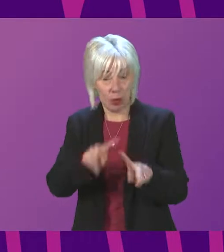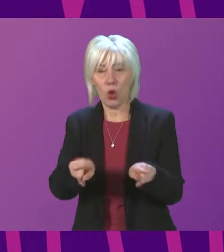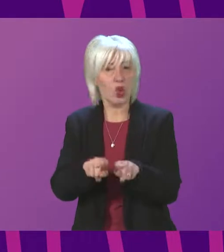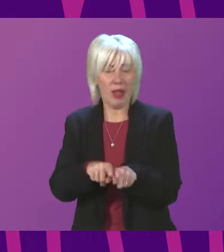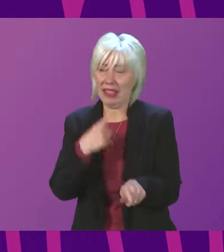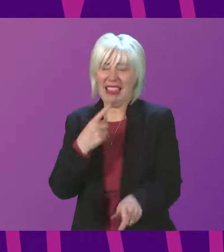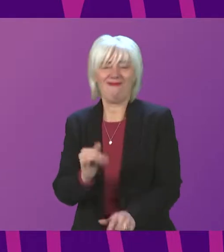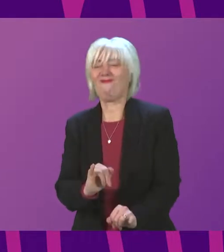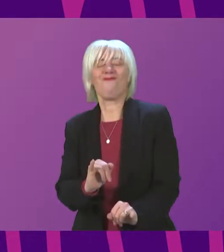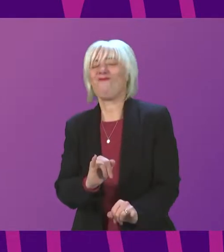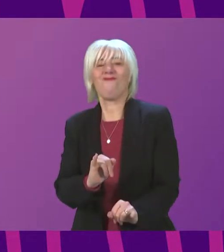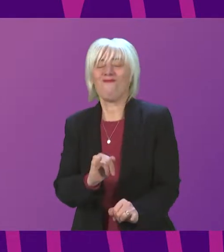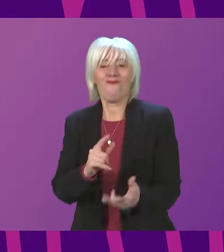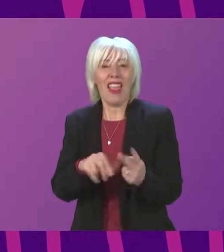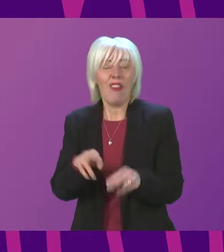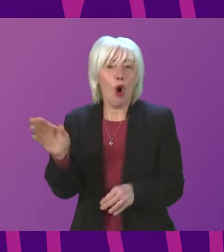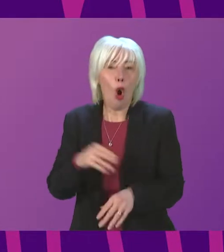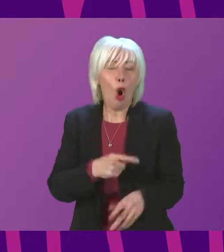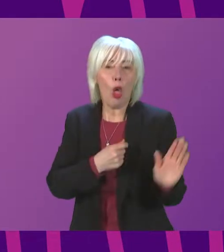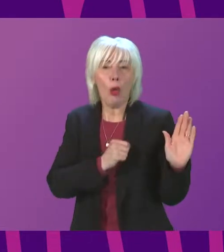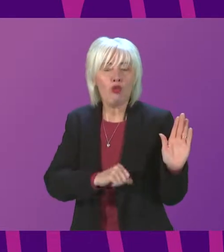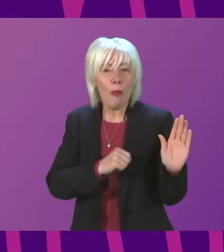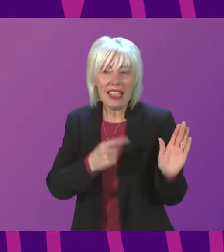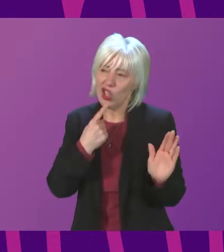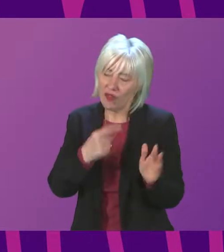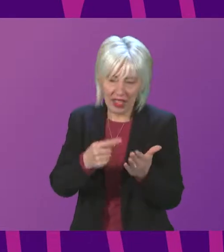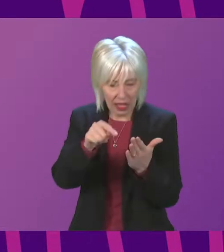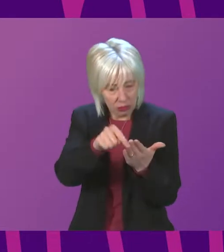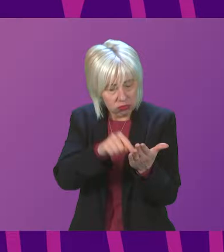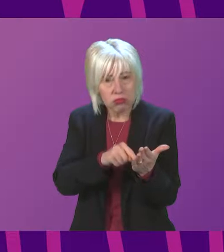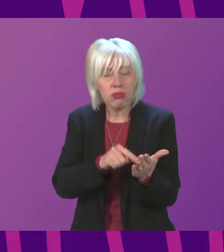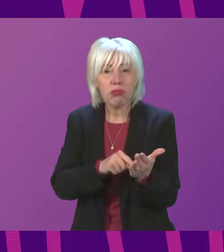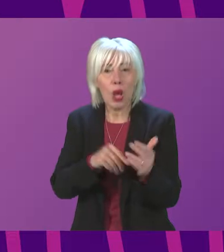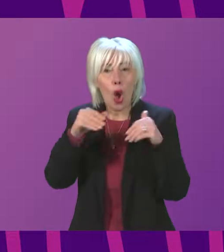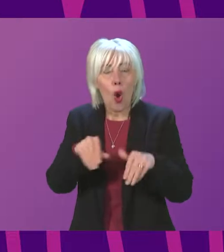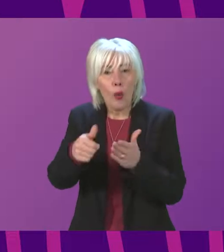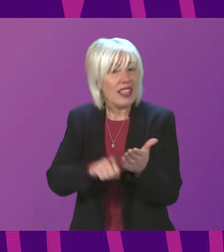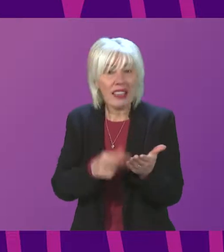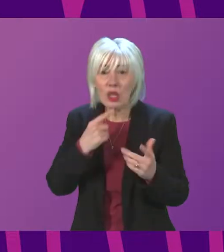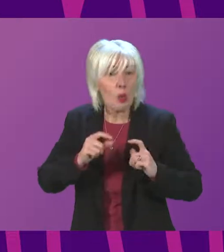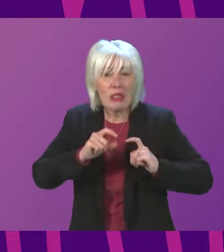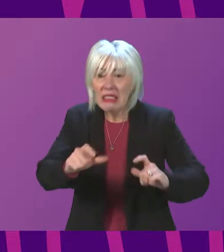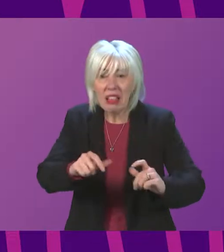Even if all the promised increases to activity are delivered, waiting lists will still continue to grow.